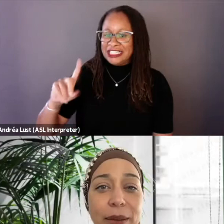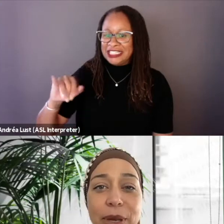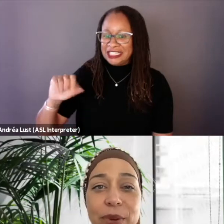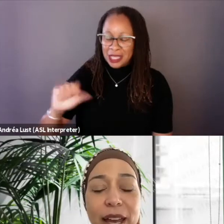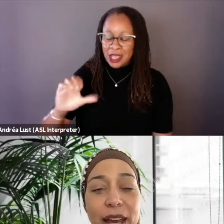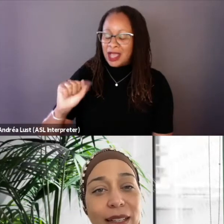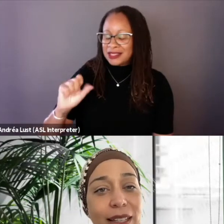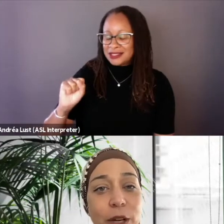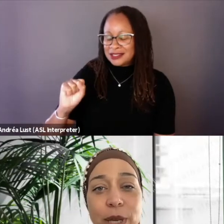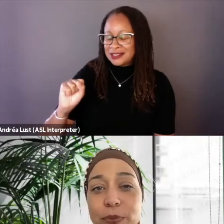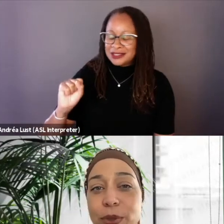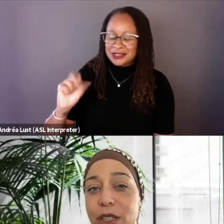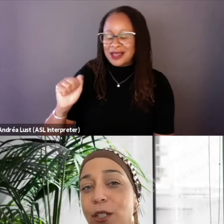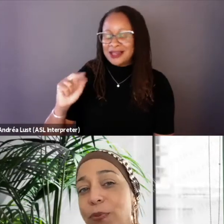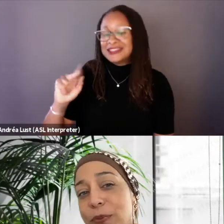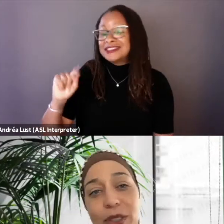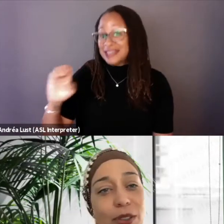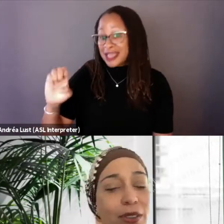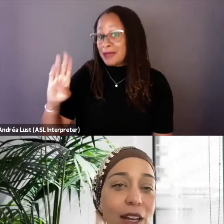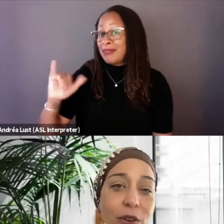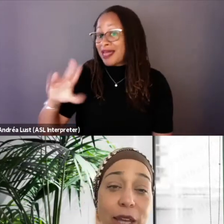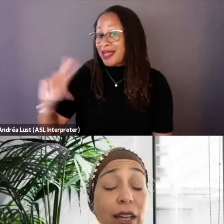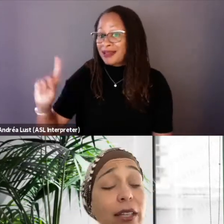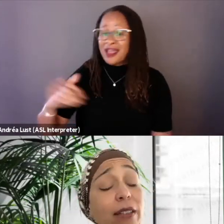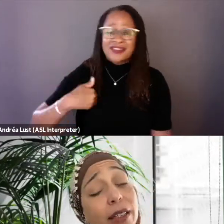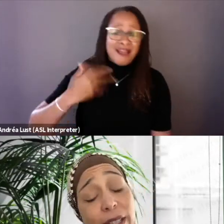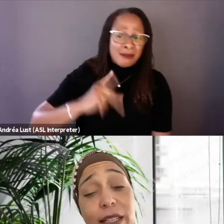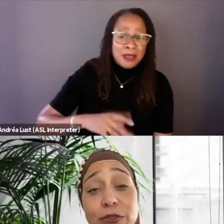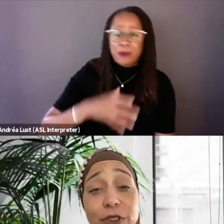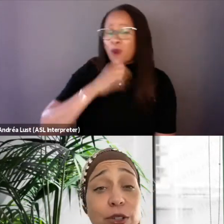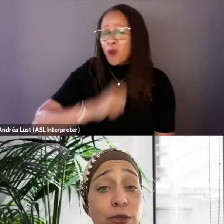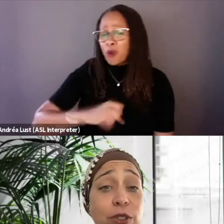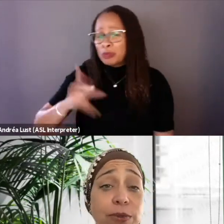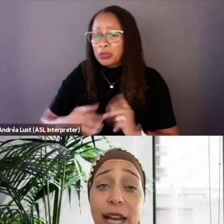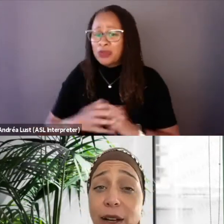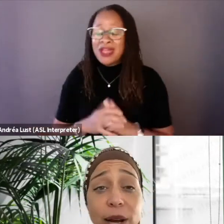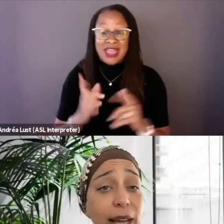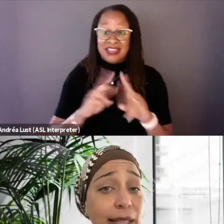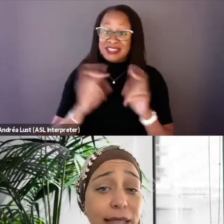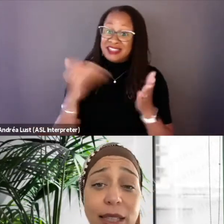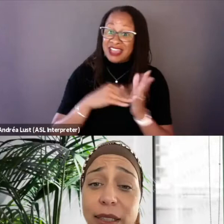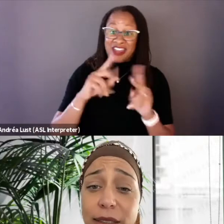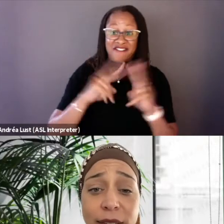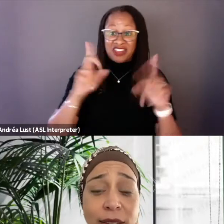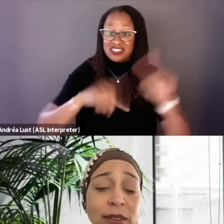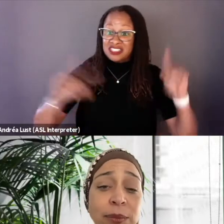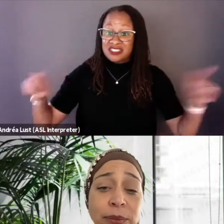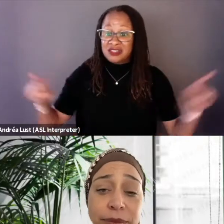I mean, we had young people, old people, you know. And again, a diverse group. Samira Wiley, oh.